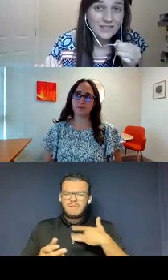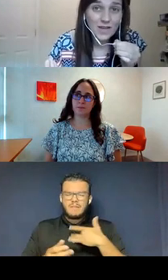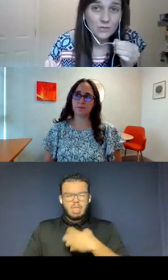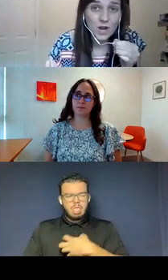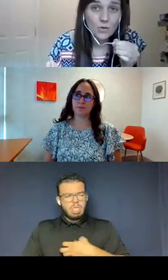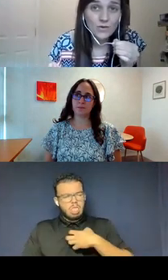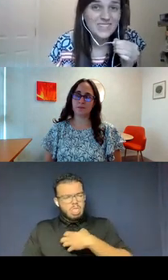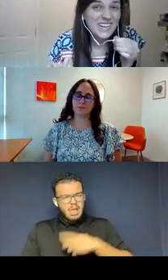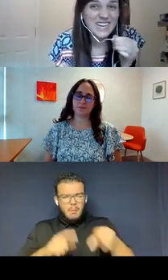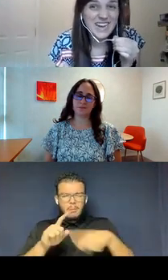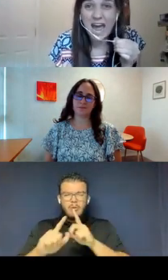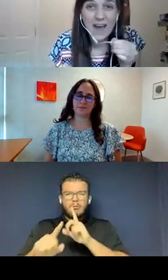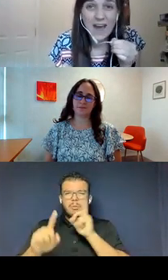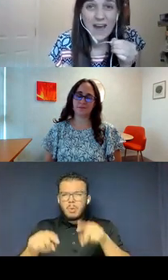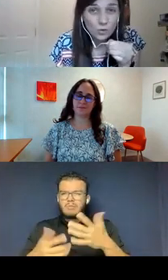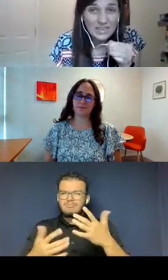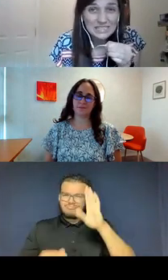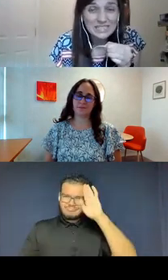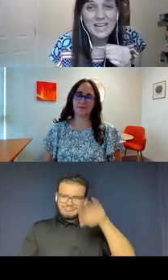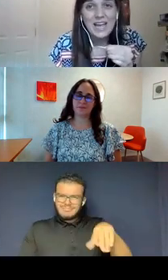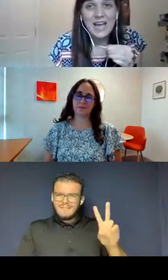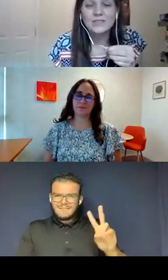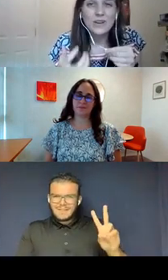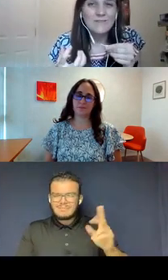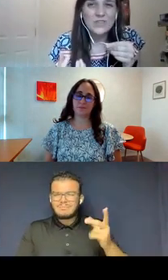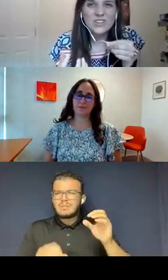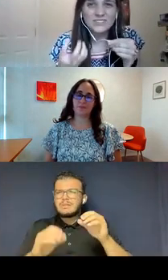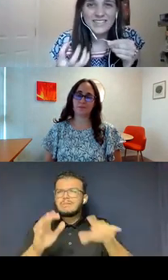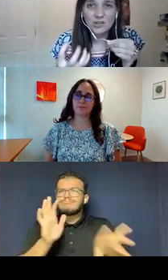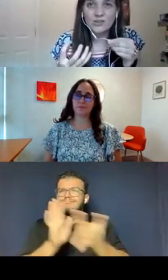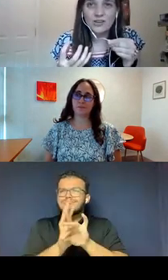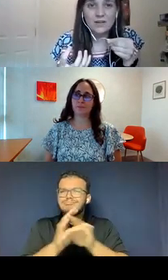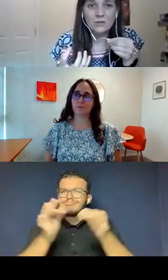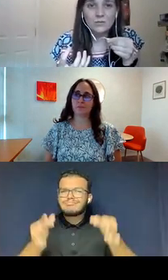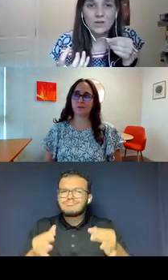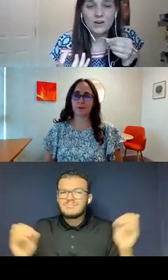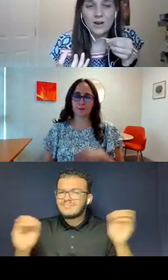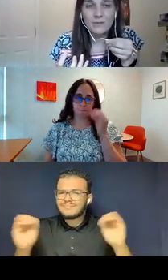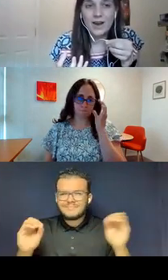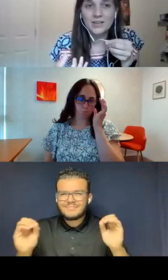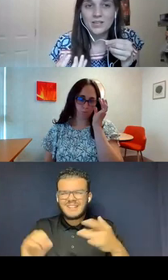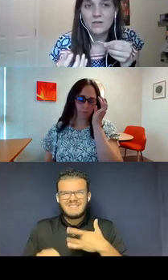a victim that you know they didn't have a choice. And so it can feel not great when you're coming back